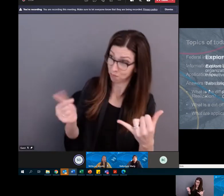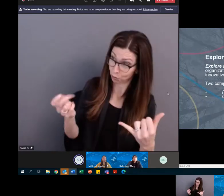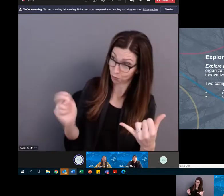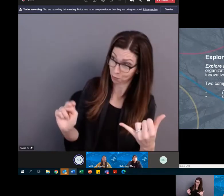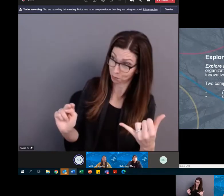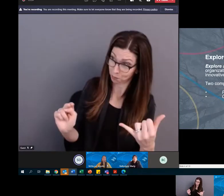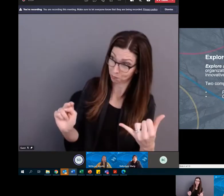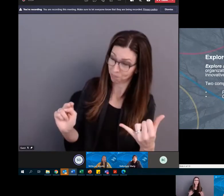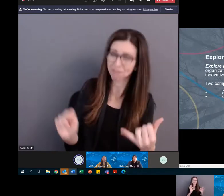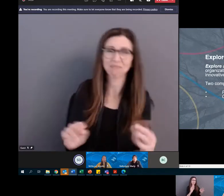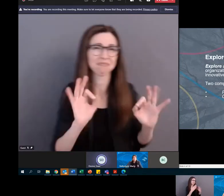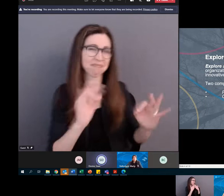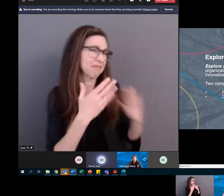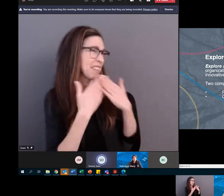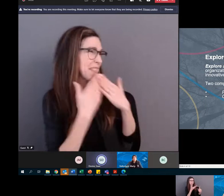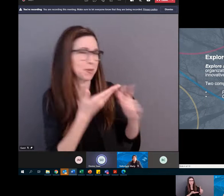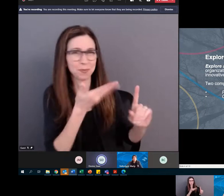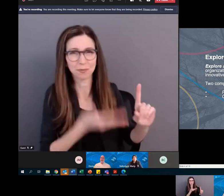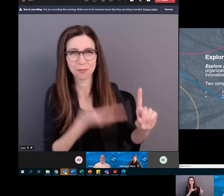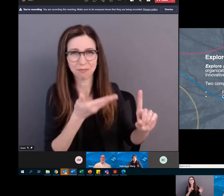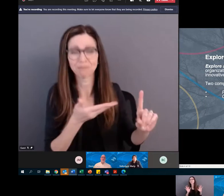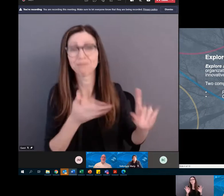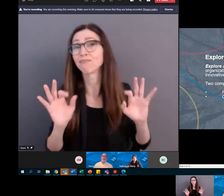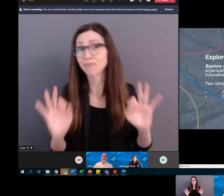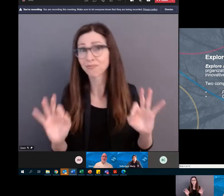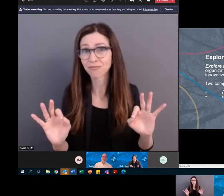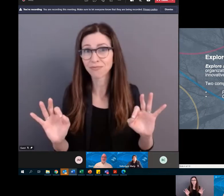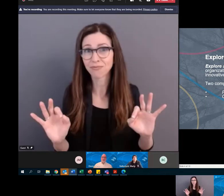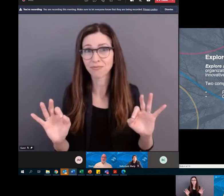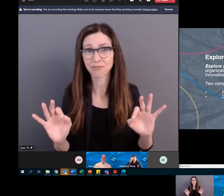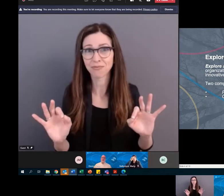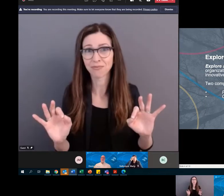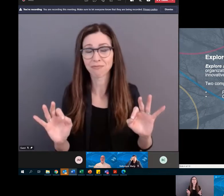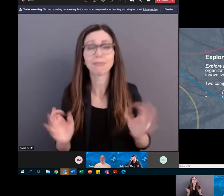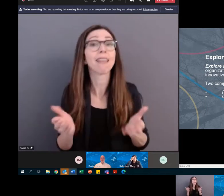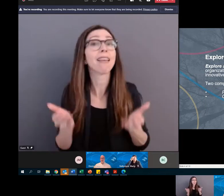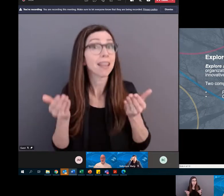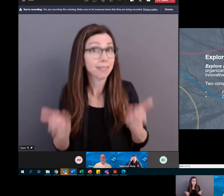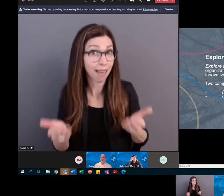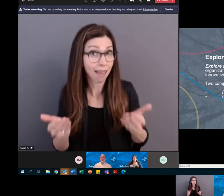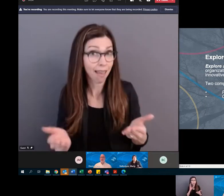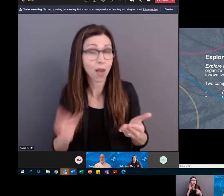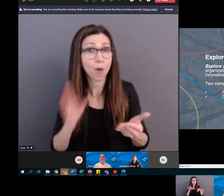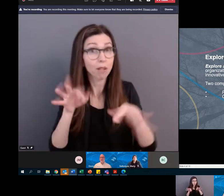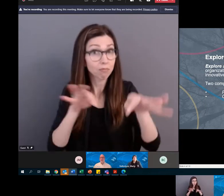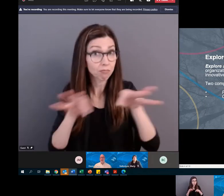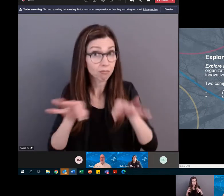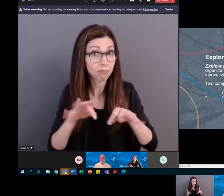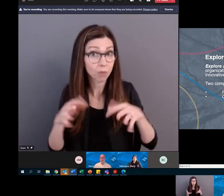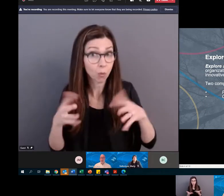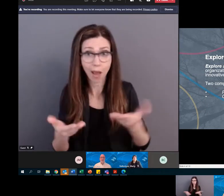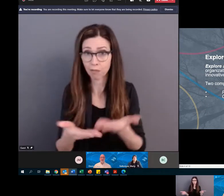Alright, thank you, Marty. So, now we're going to talk a little bit about the